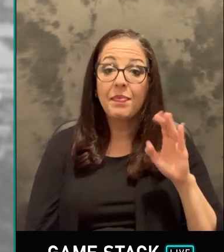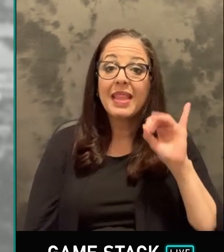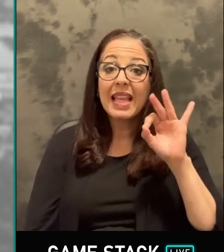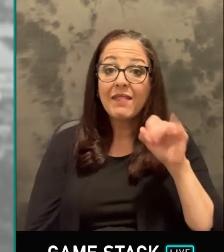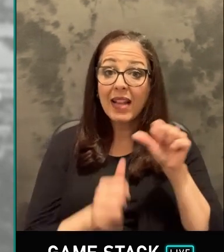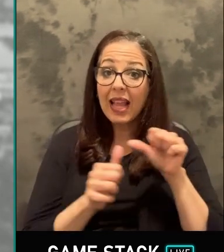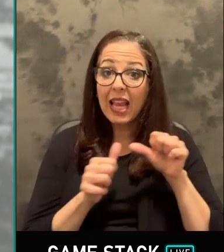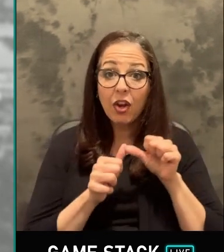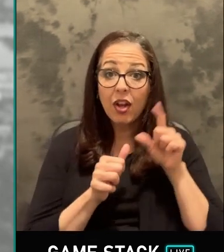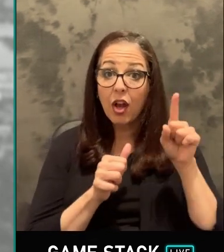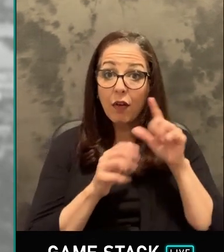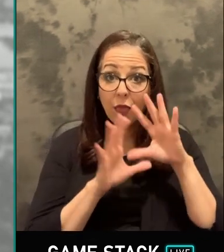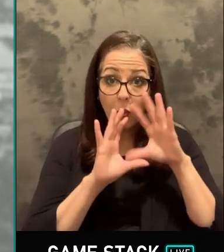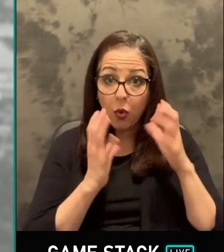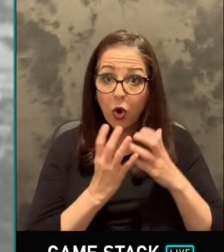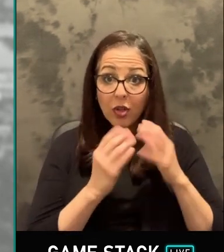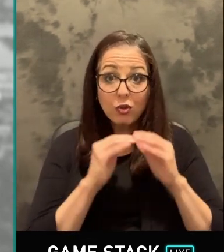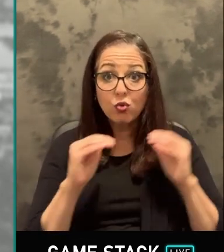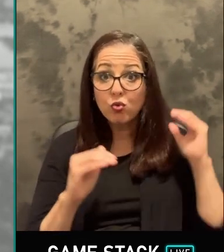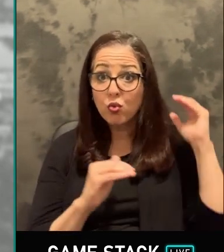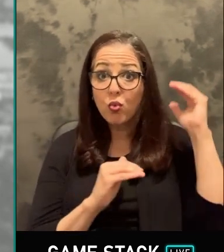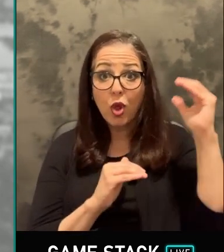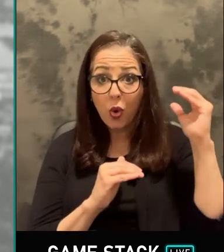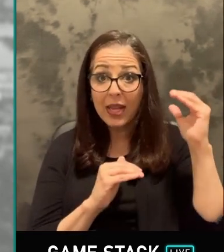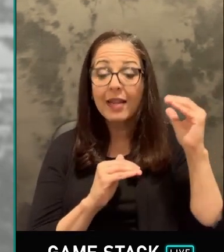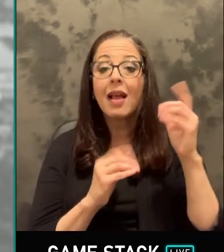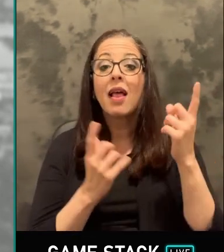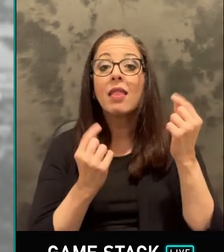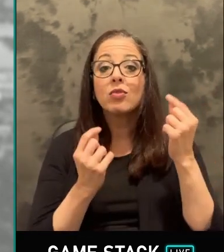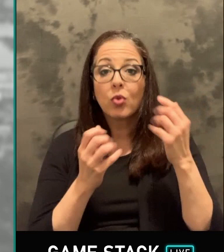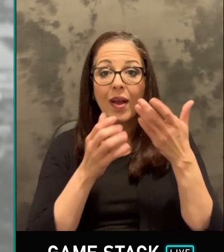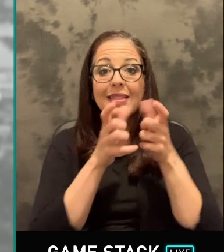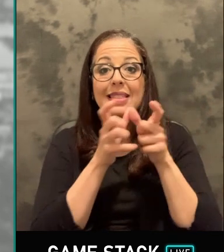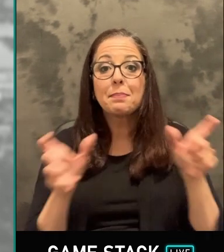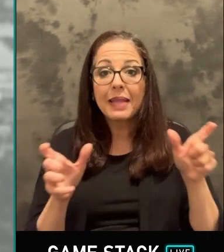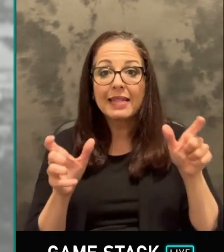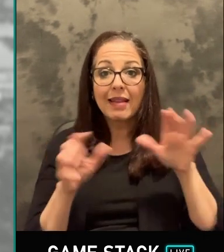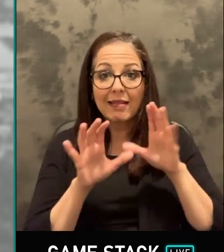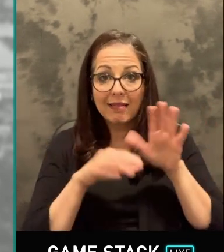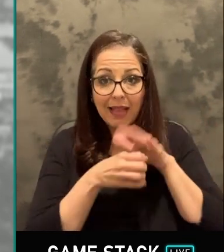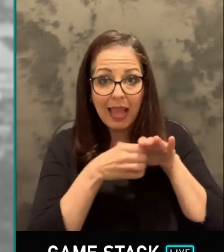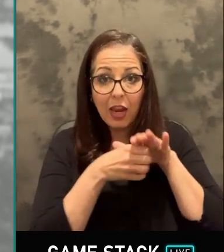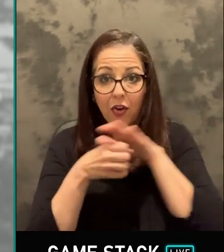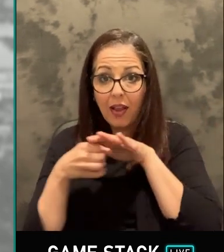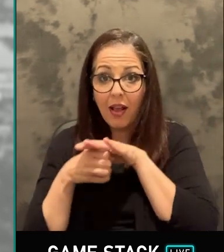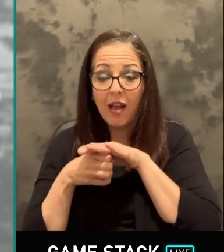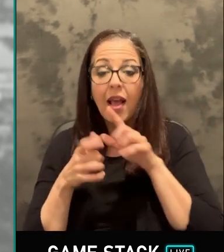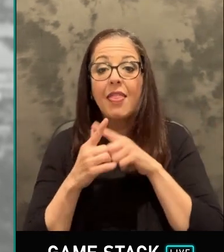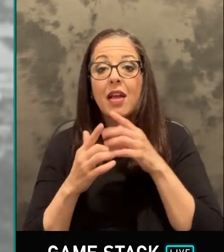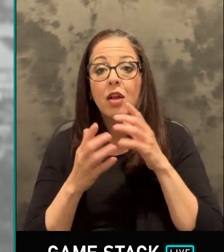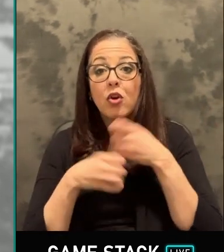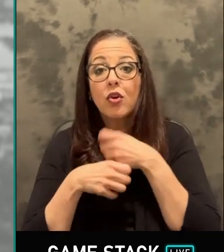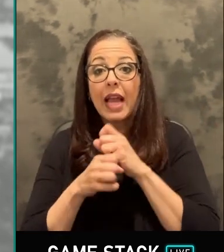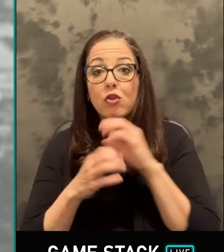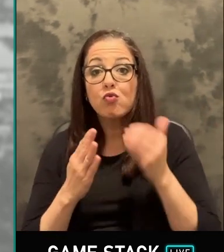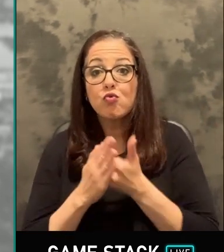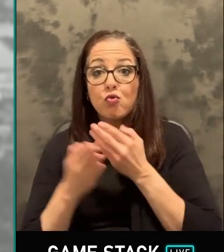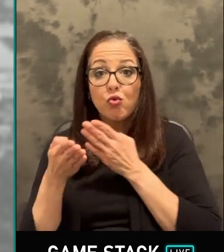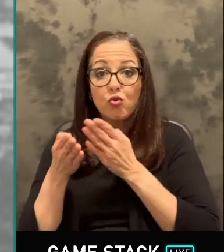then the service coordinator would split this area and create new server on Playfab and informing the client dispatcher through